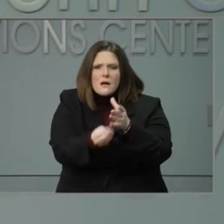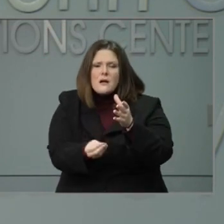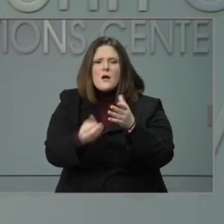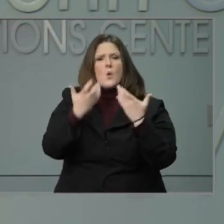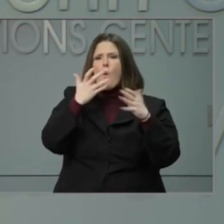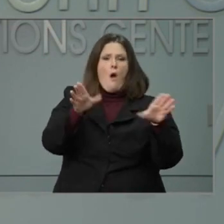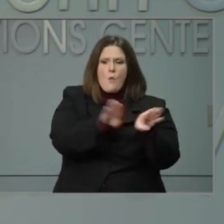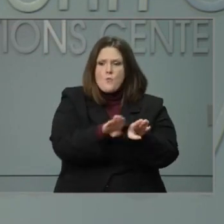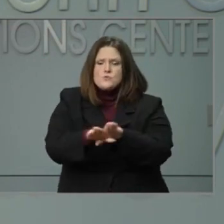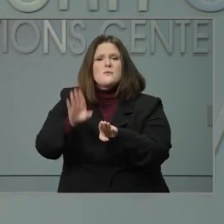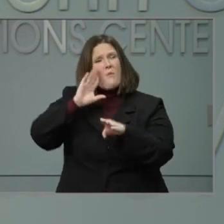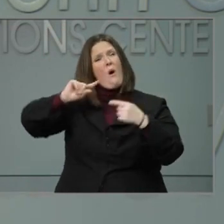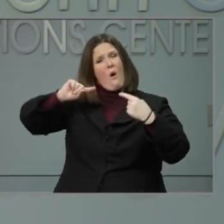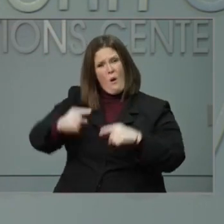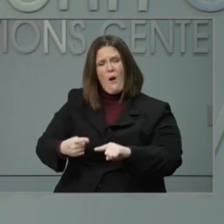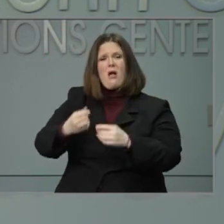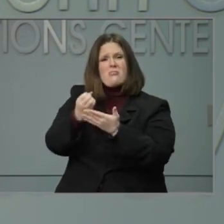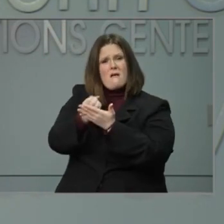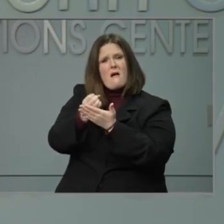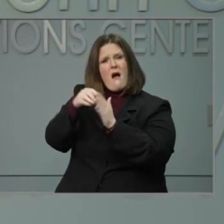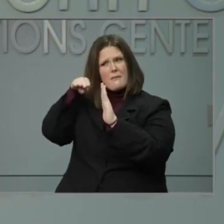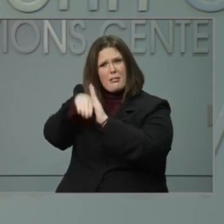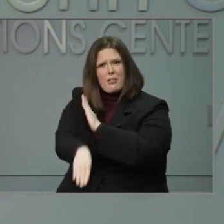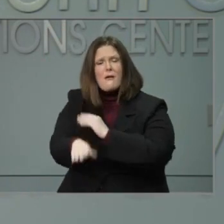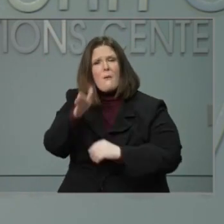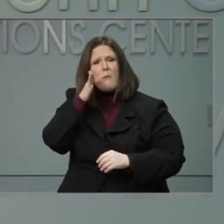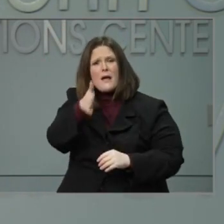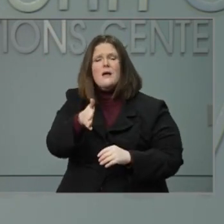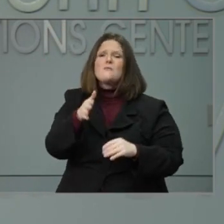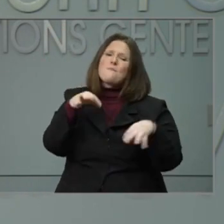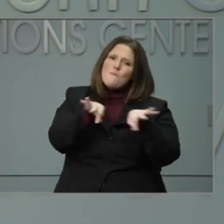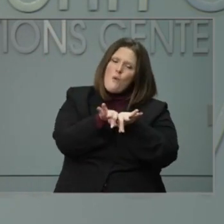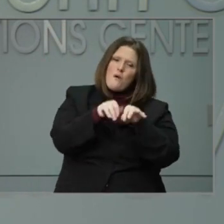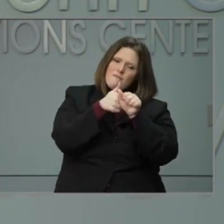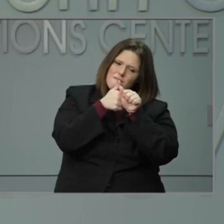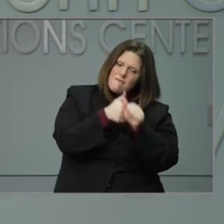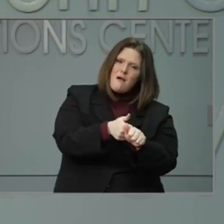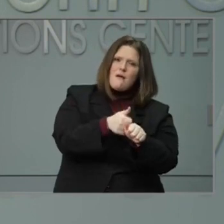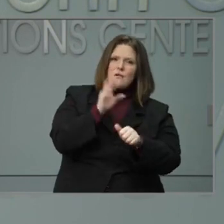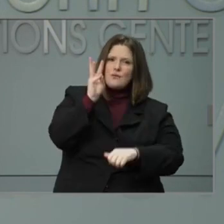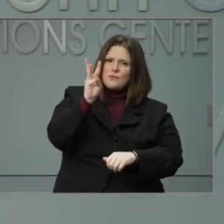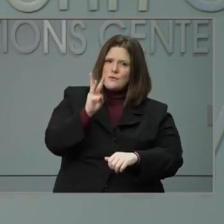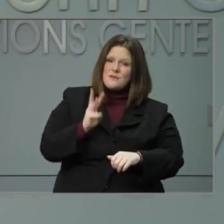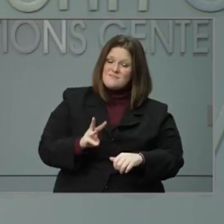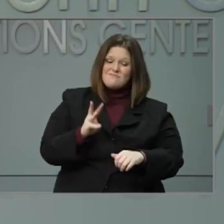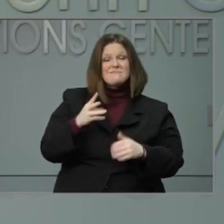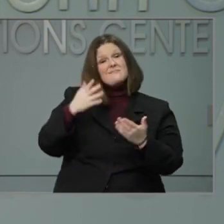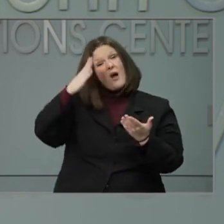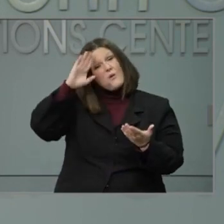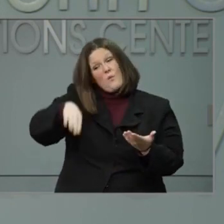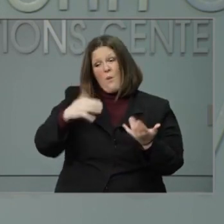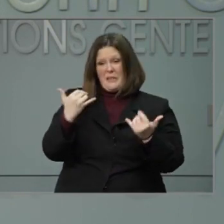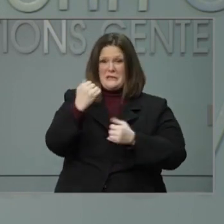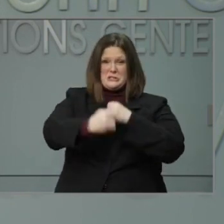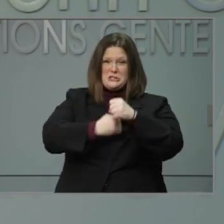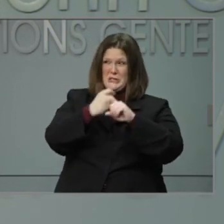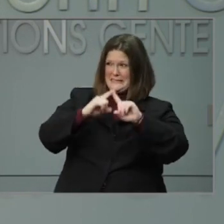WE DON'T WANT A SPIKE IN CASES AND DEATHS THAT WILL ALSO HURT OUR ECONOMY. AND EVEN THOUGH THIS MEANS